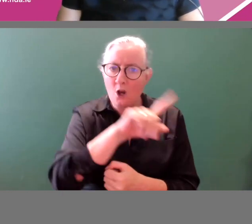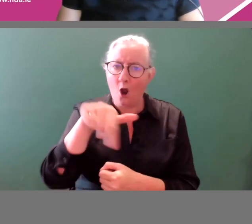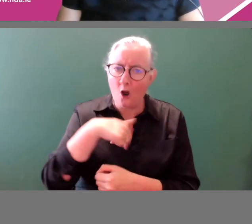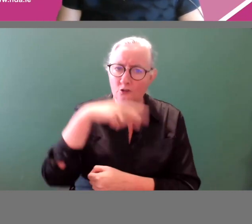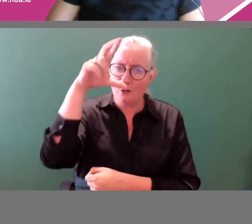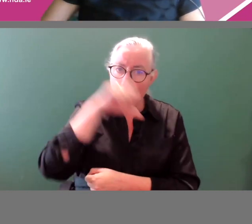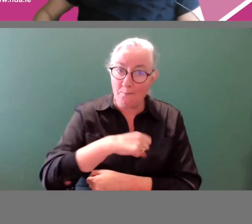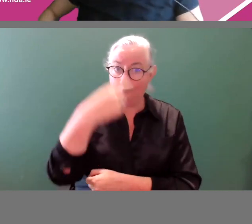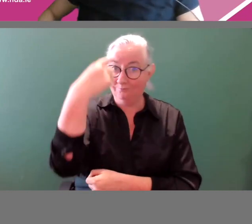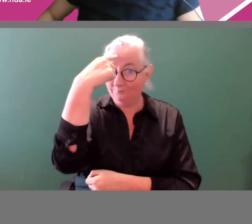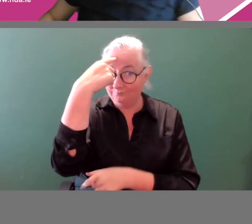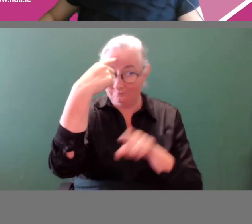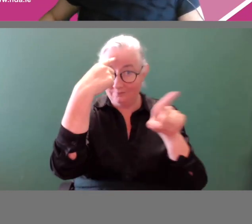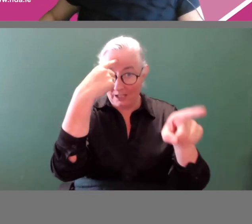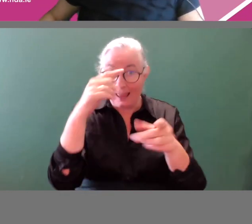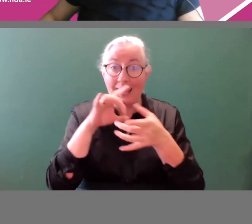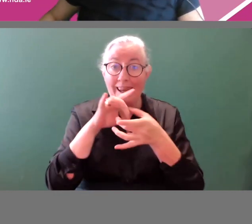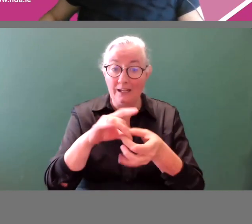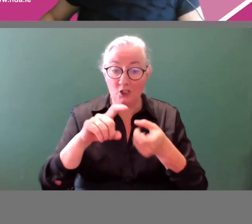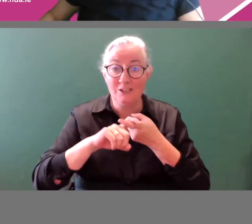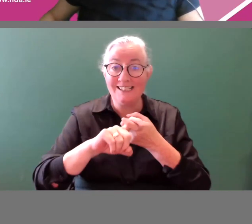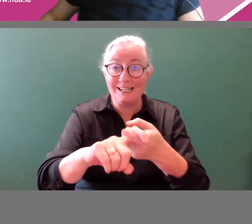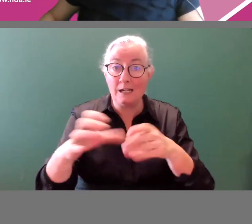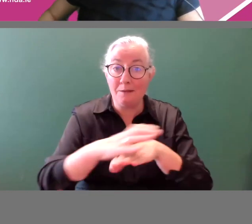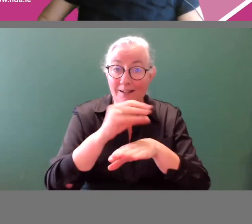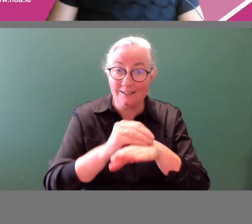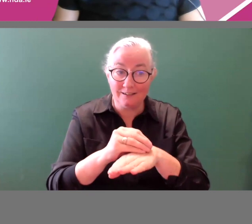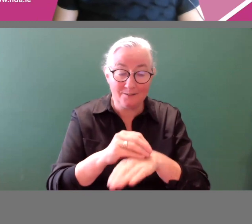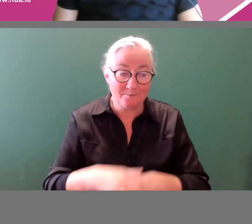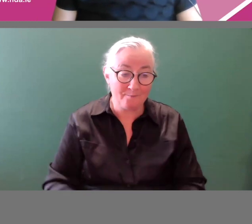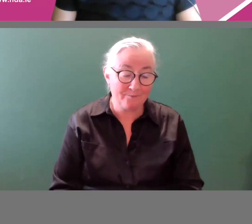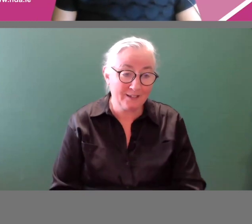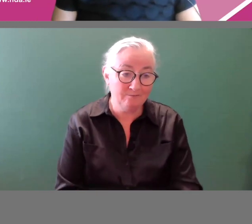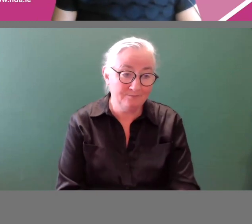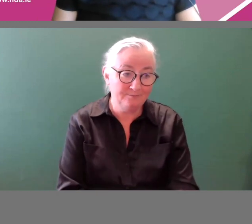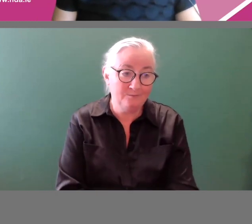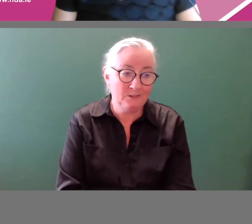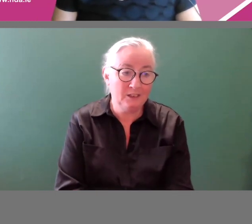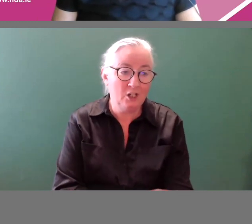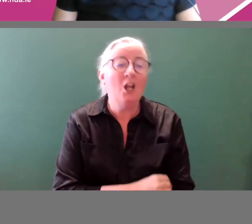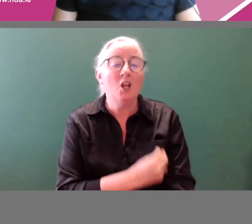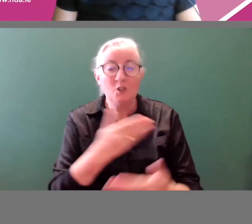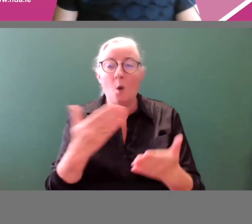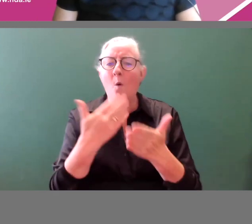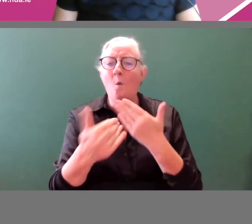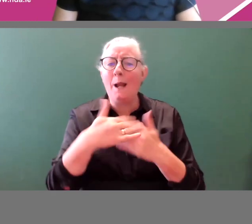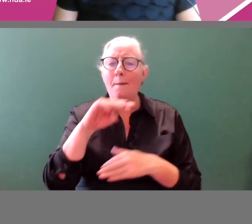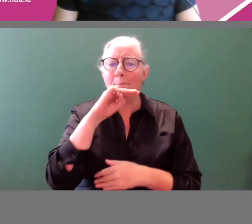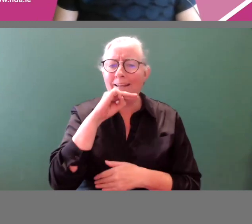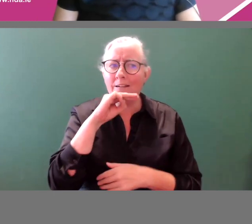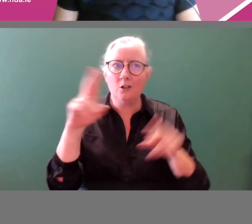about sustainability. So that brings me to the definition of Universal Design. The design and